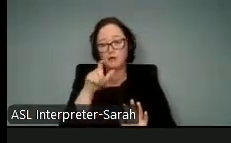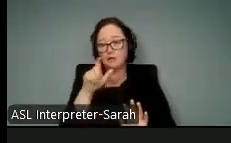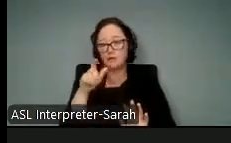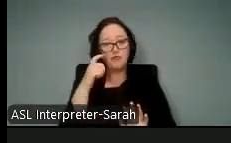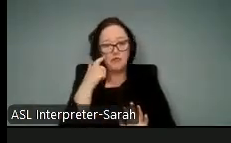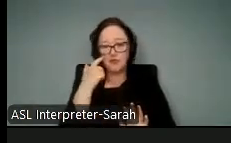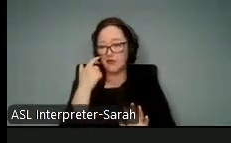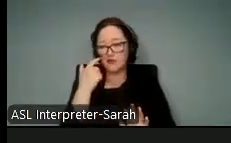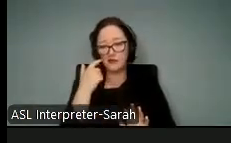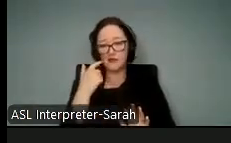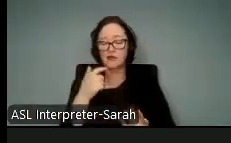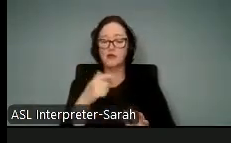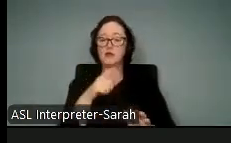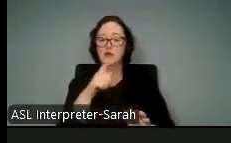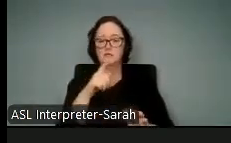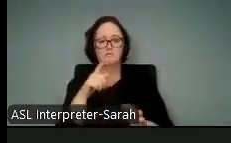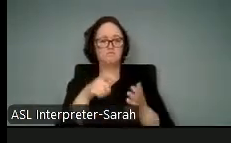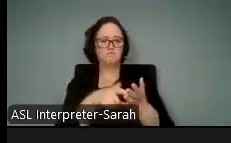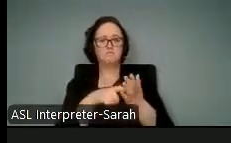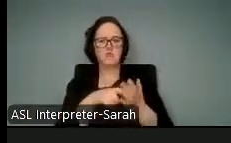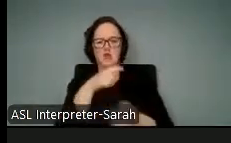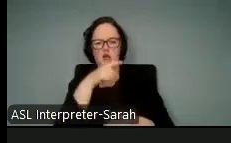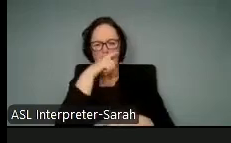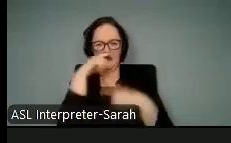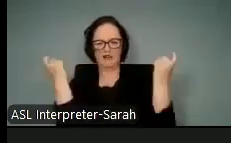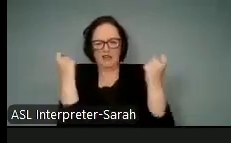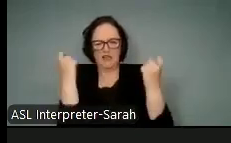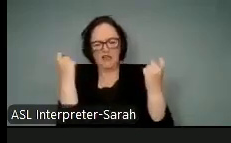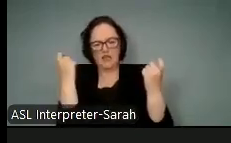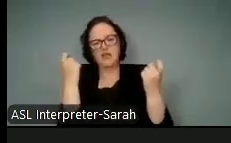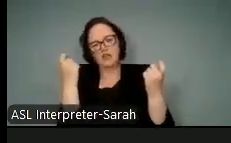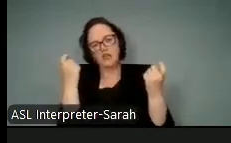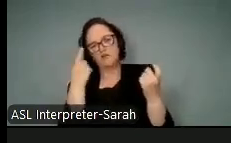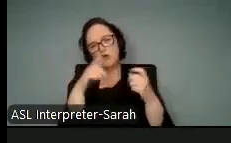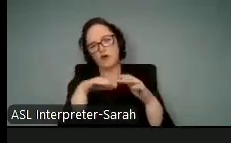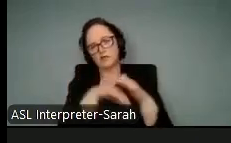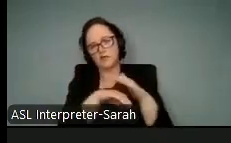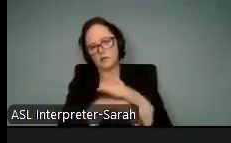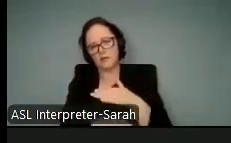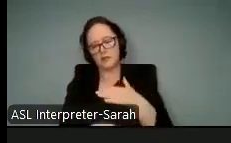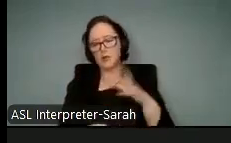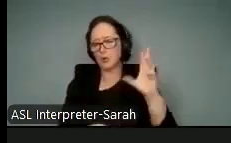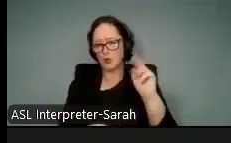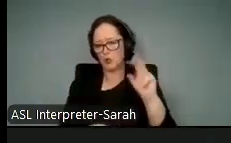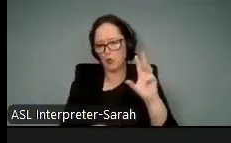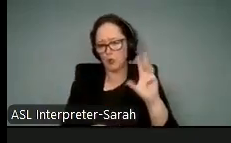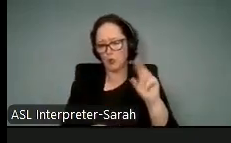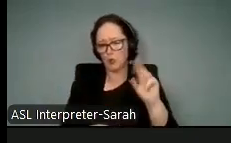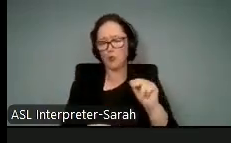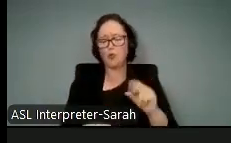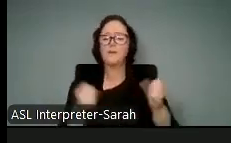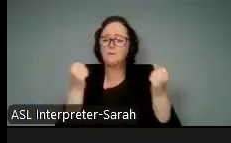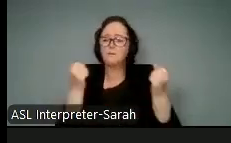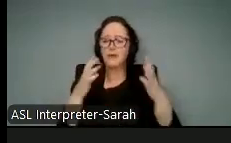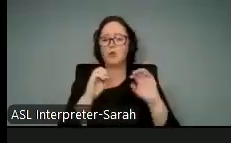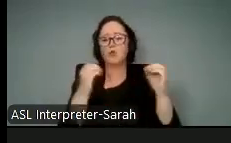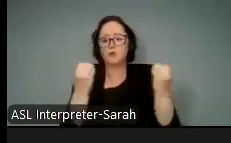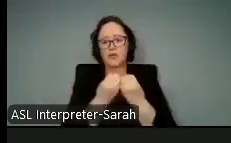I have no time for it. We've worked with plenty of organizations that have made beautiful websites